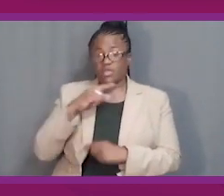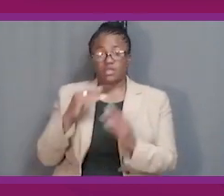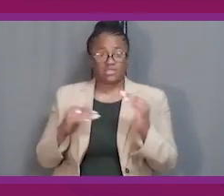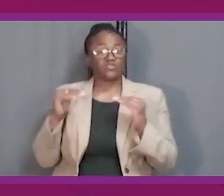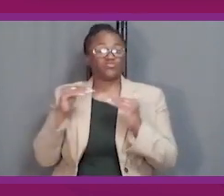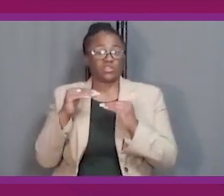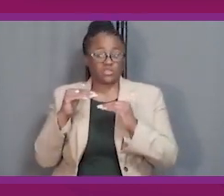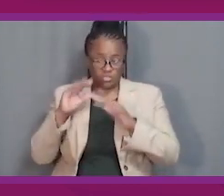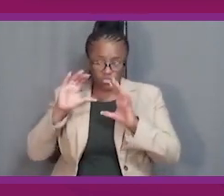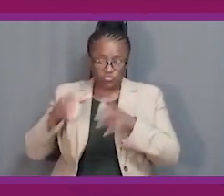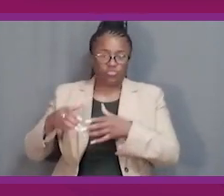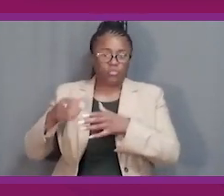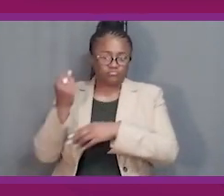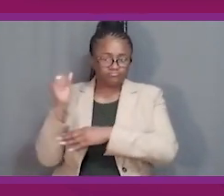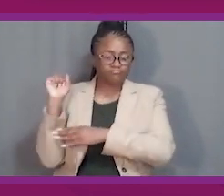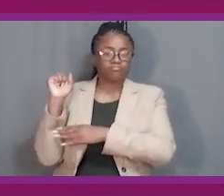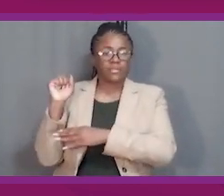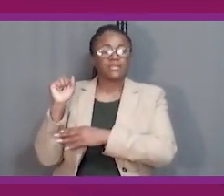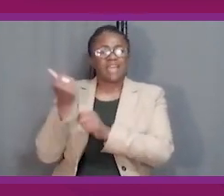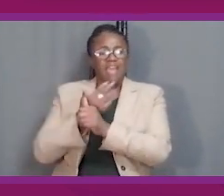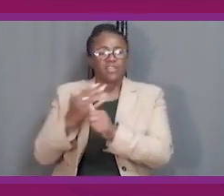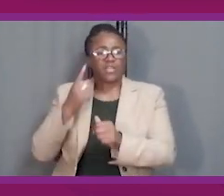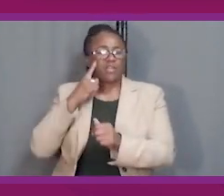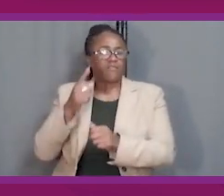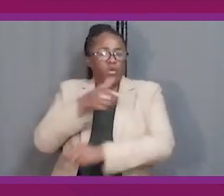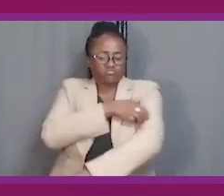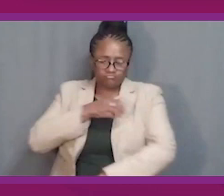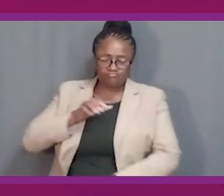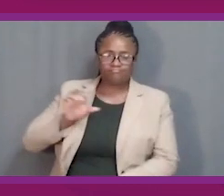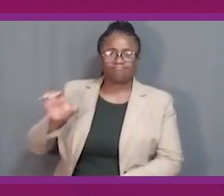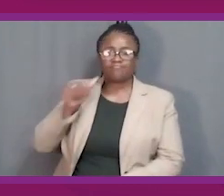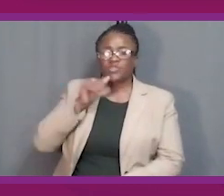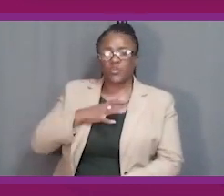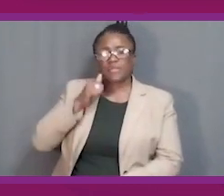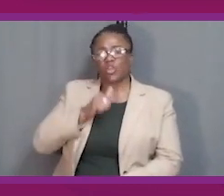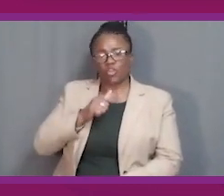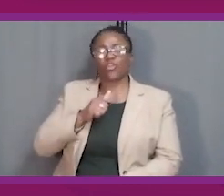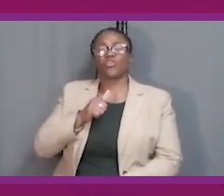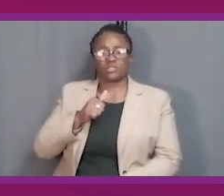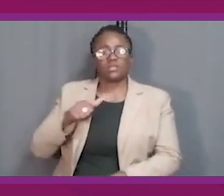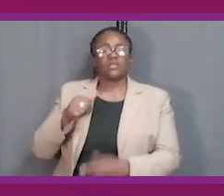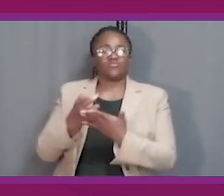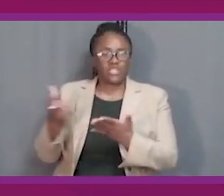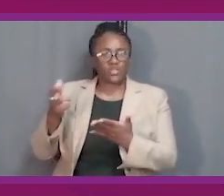the power, the resources, the strategies, and the camaraderie and support, so we as disabled women